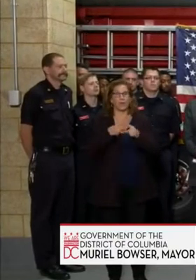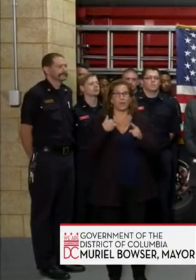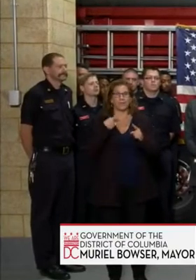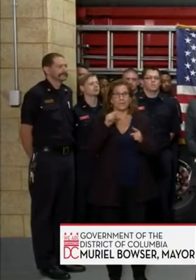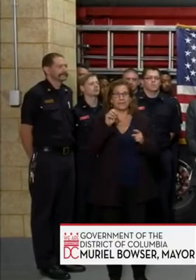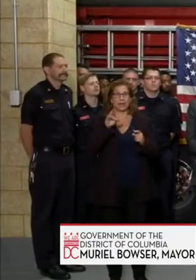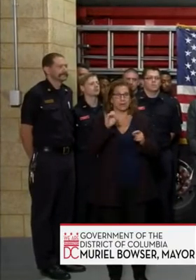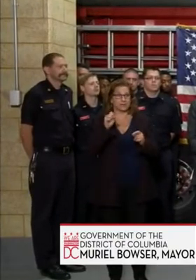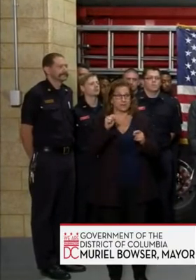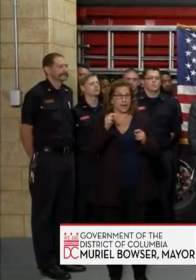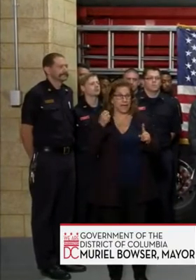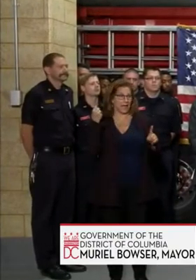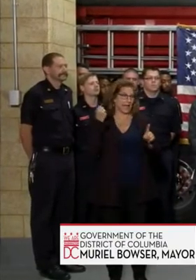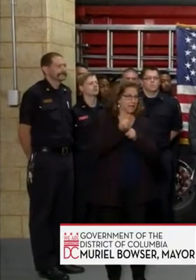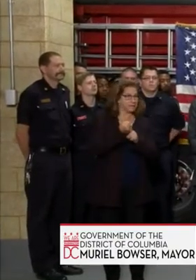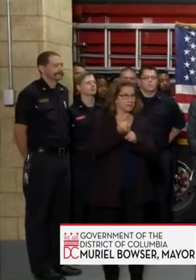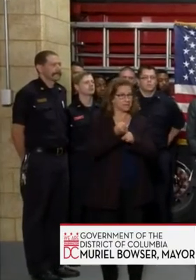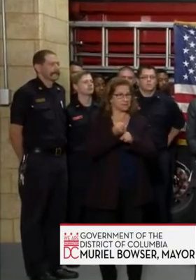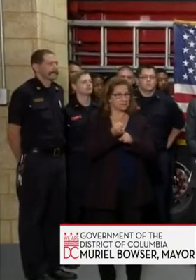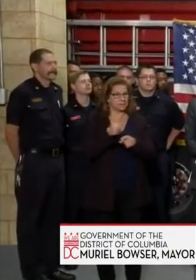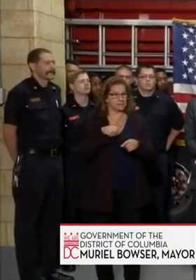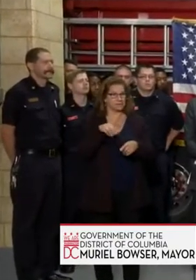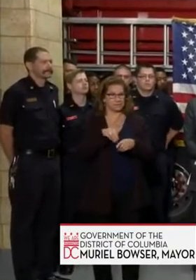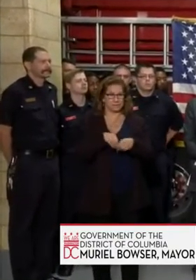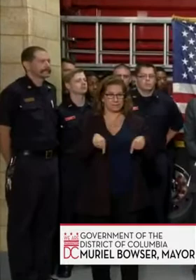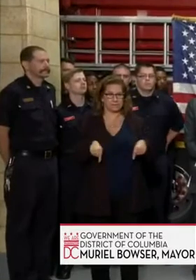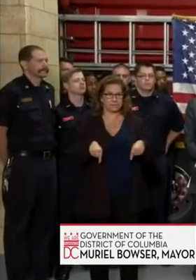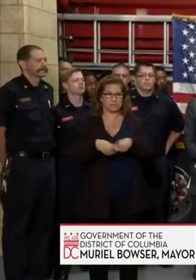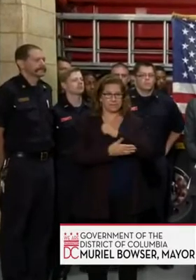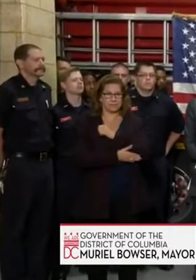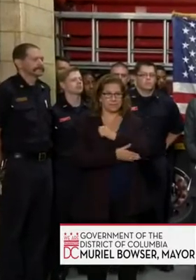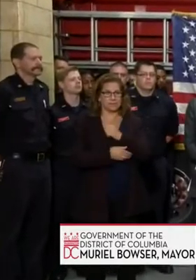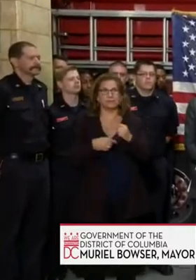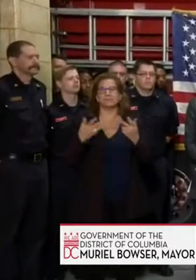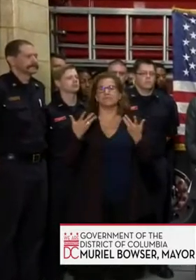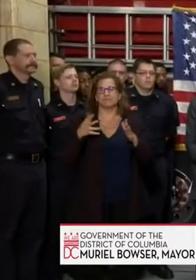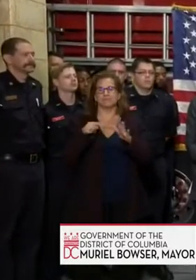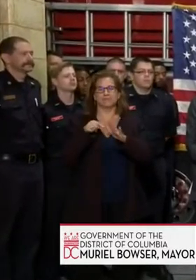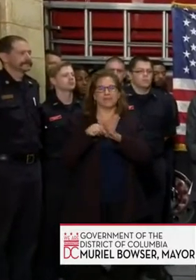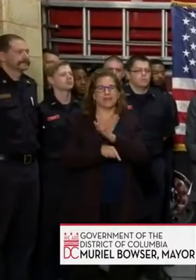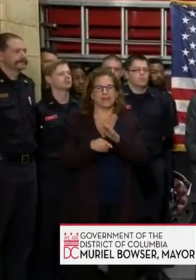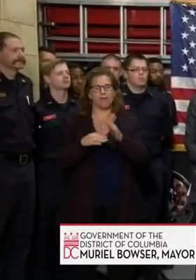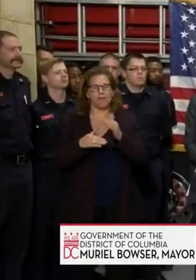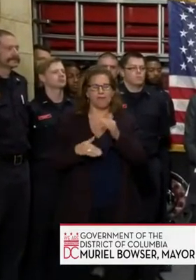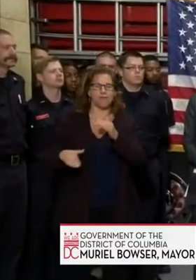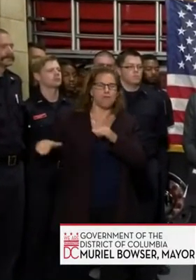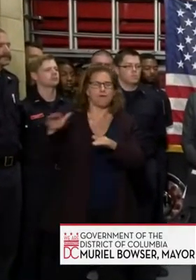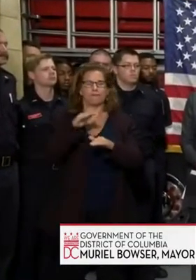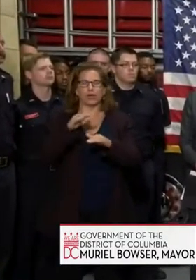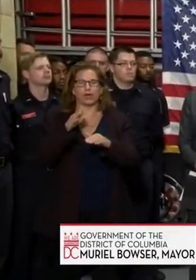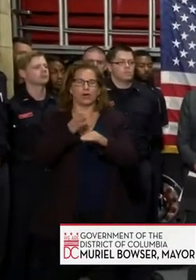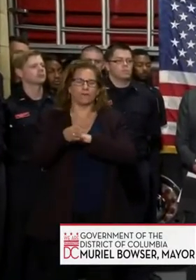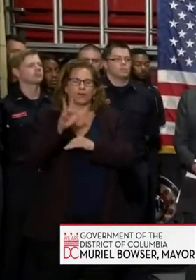NATION KILLED OVER 3,000 PEOPLE, DESTROYED THE TWIN TOWERS IN NEW